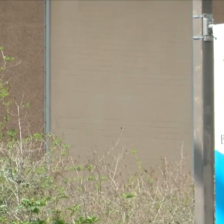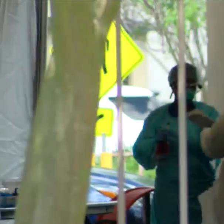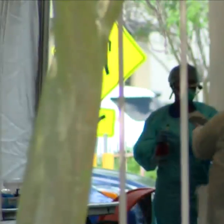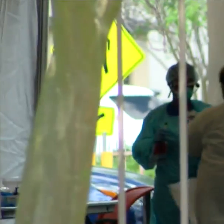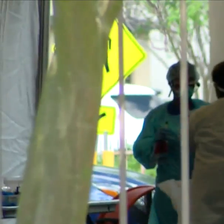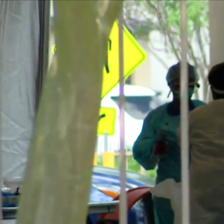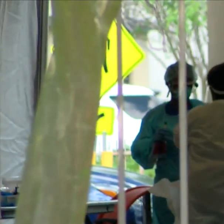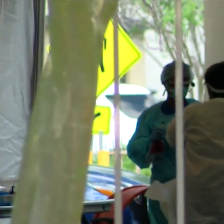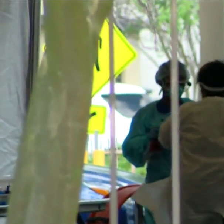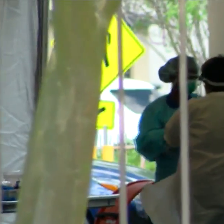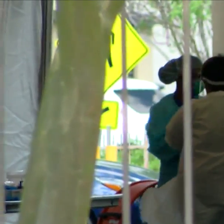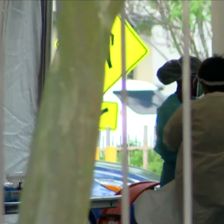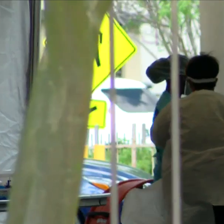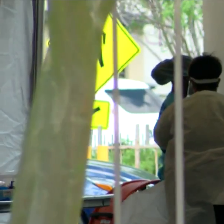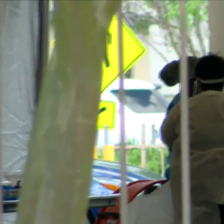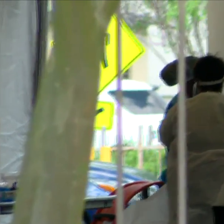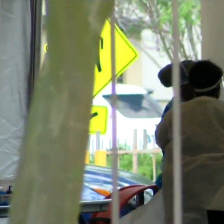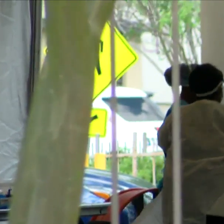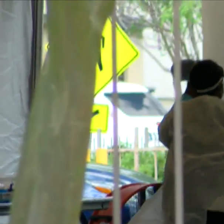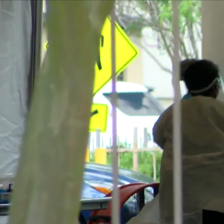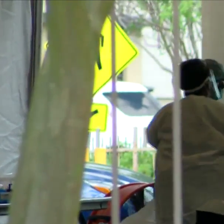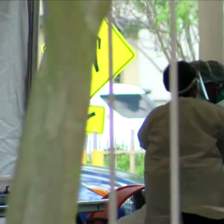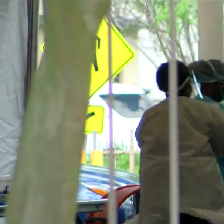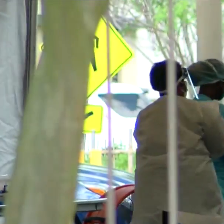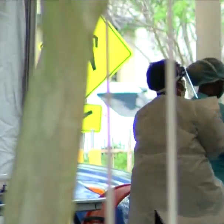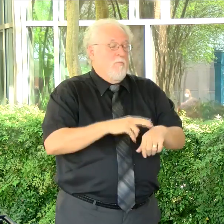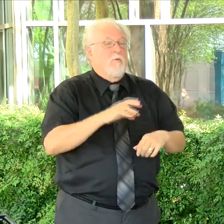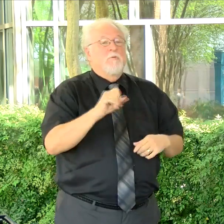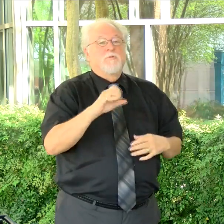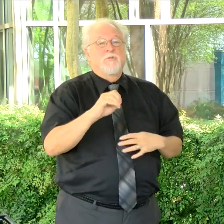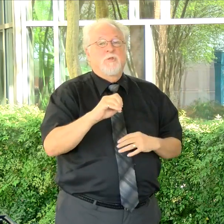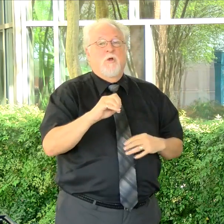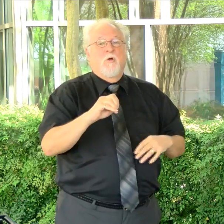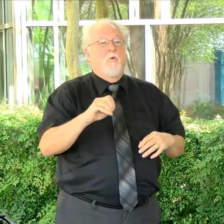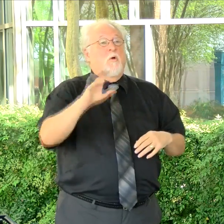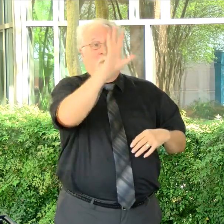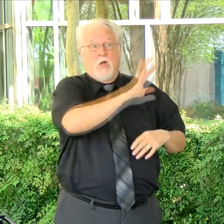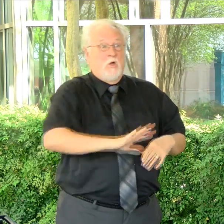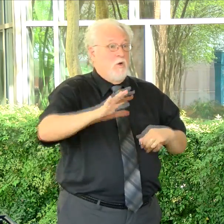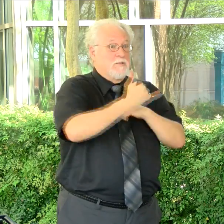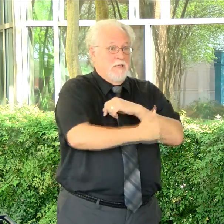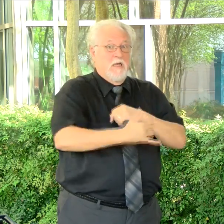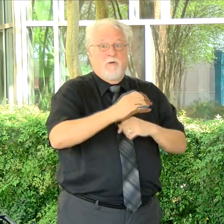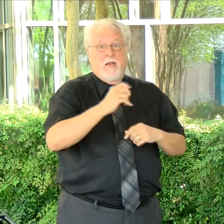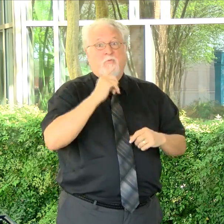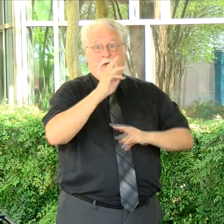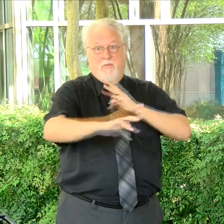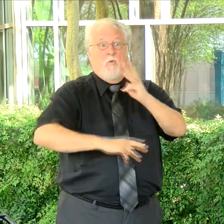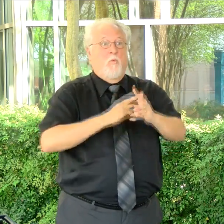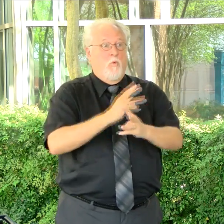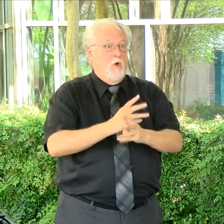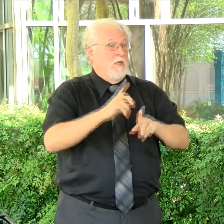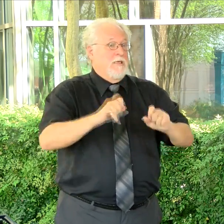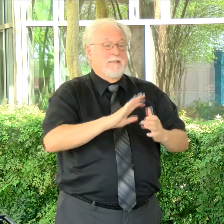Rouge General Mid-City. We're told it is taking about seven days to get results. Tre Nelson - Baton Rouge General "Across the country and quite frankly across the globe, testing centers are being